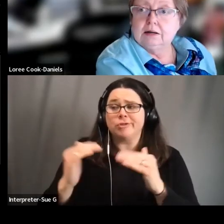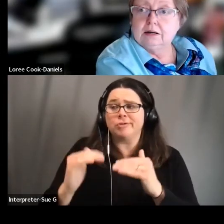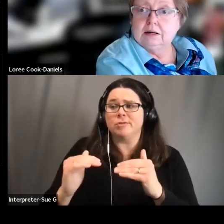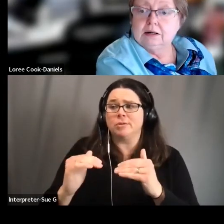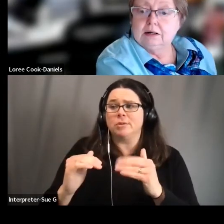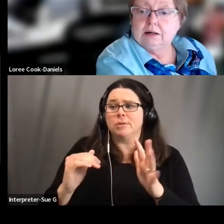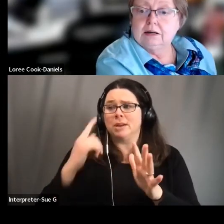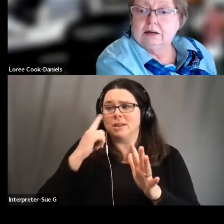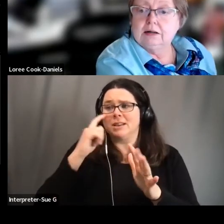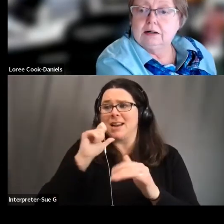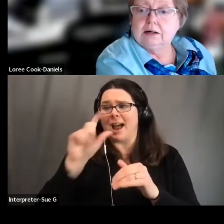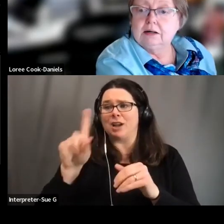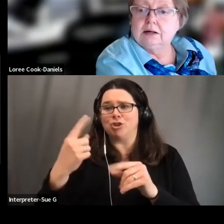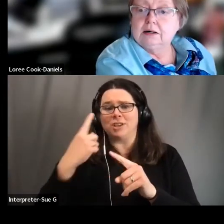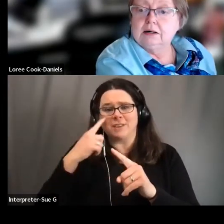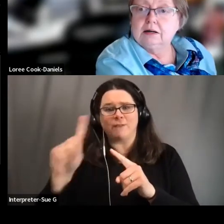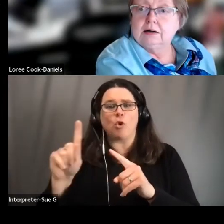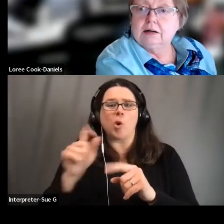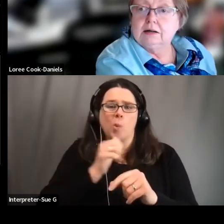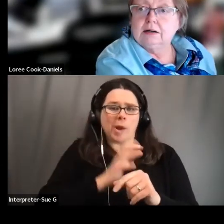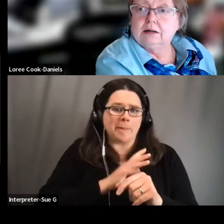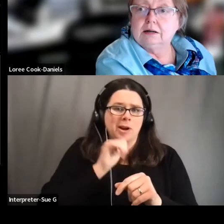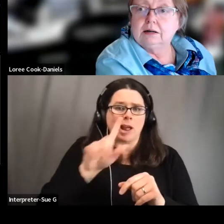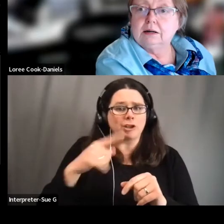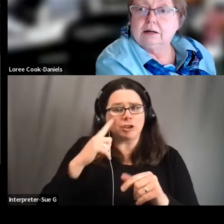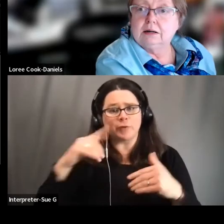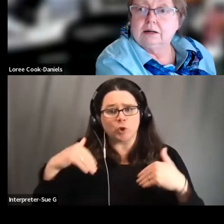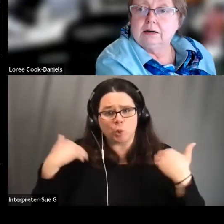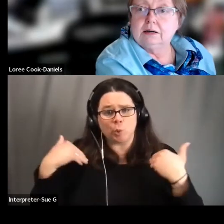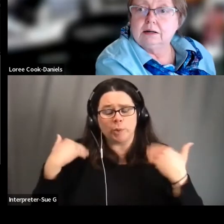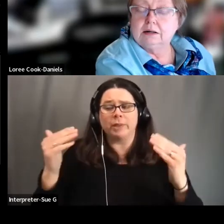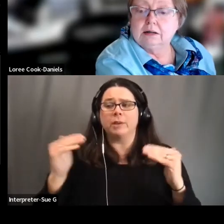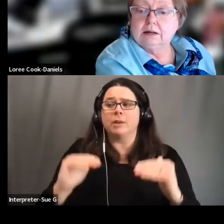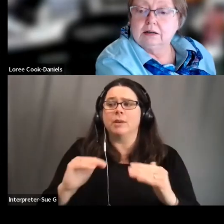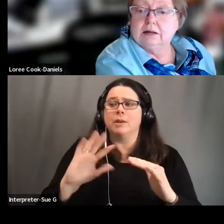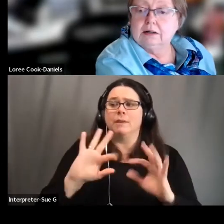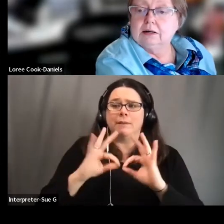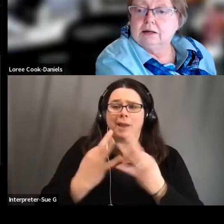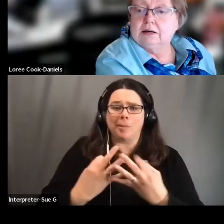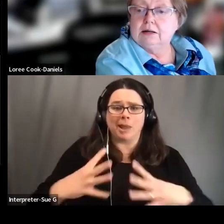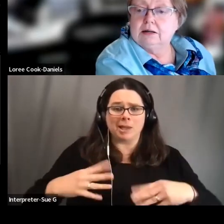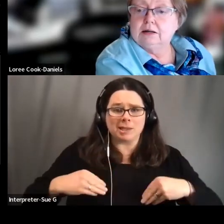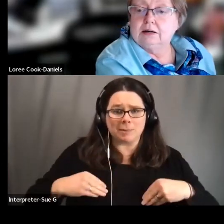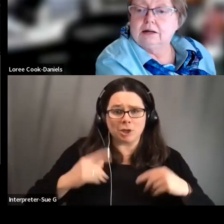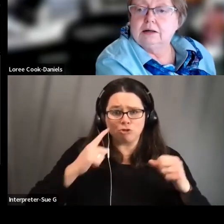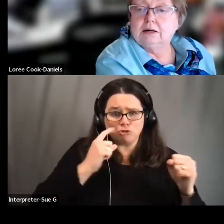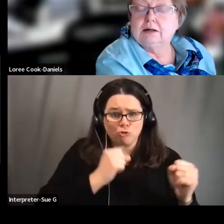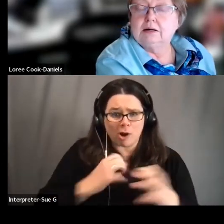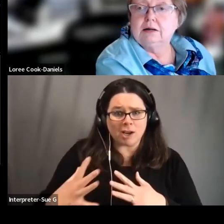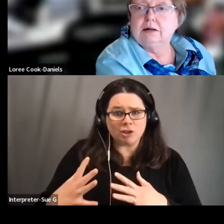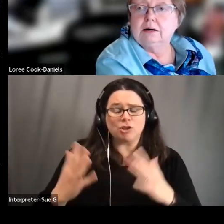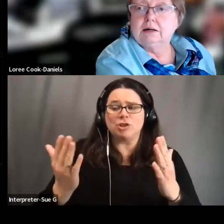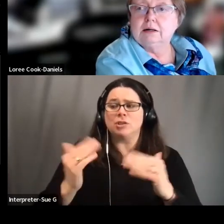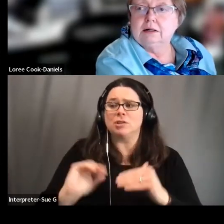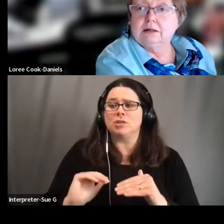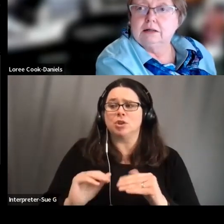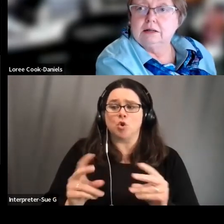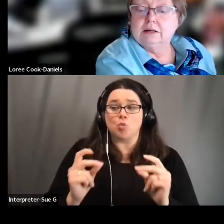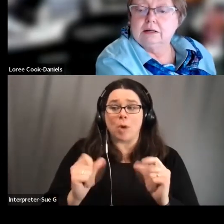not just for women or not just for youth, family acceptance strategies, rapid rehousing programs,